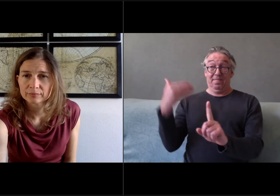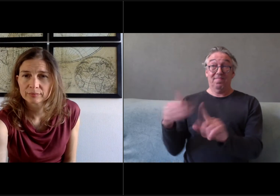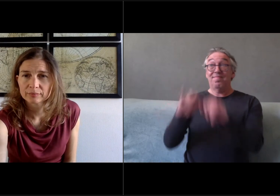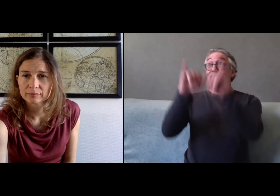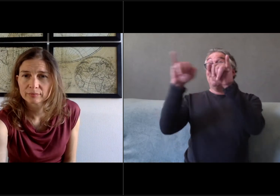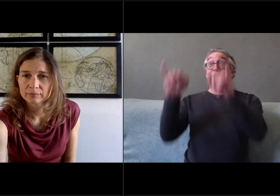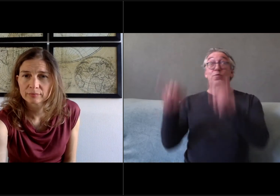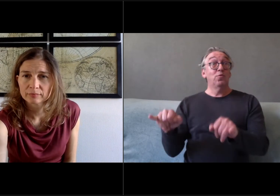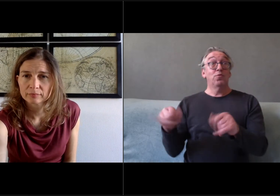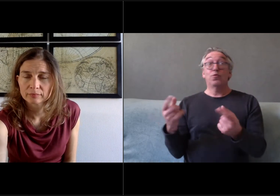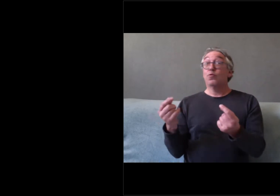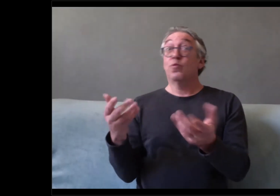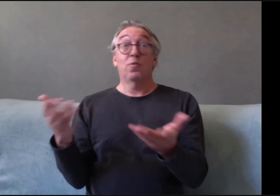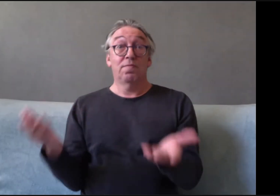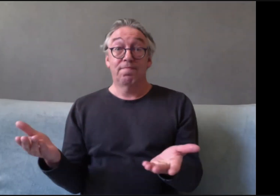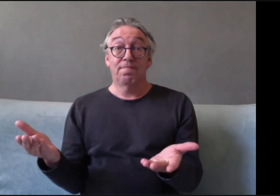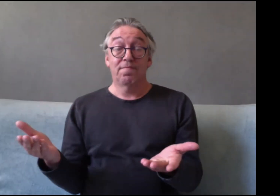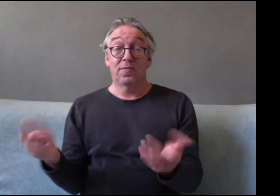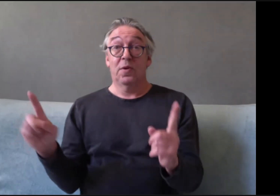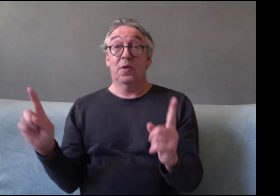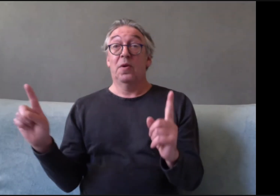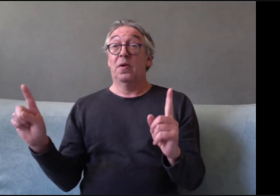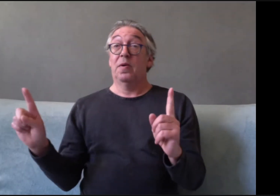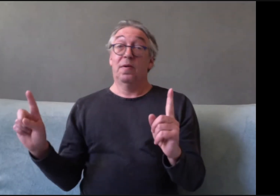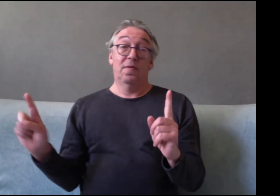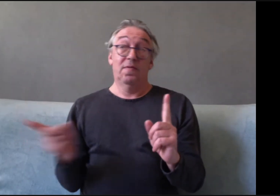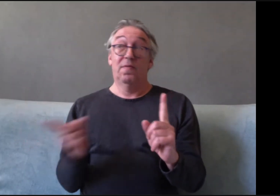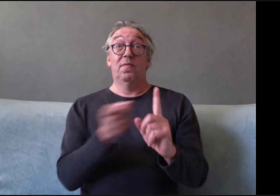First, confusion and bring worship legislative provisions.